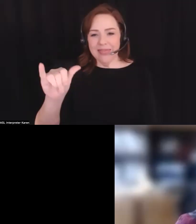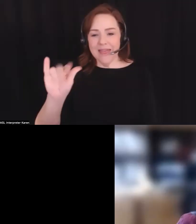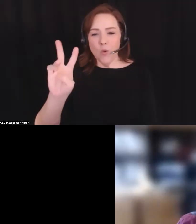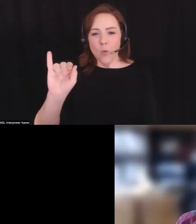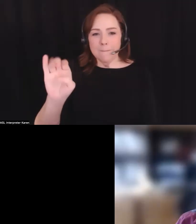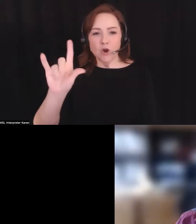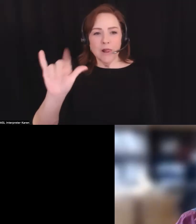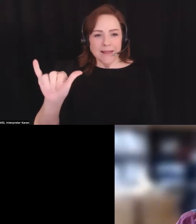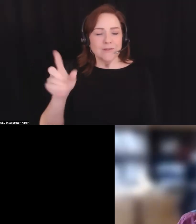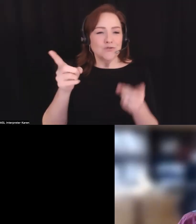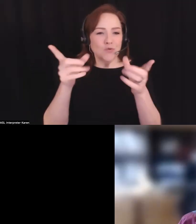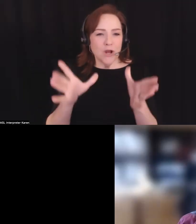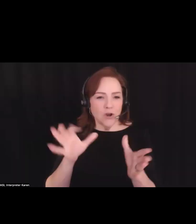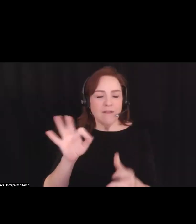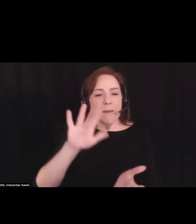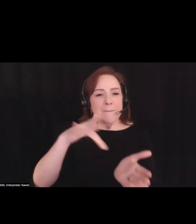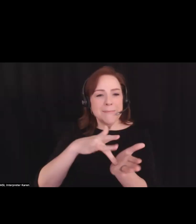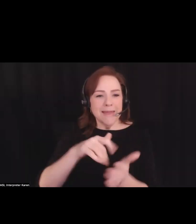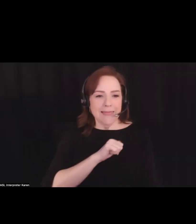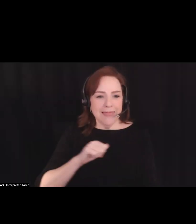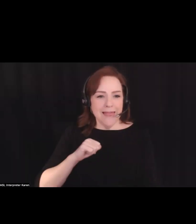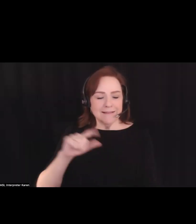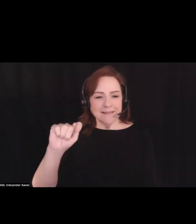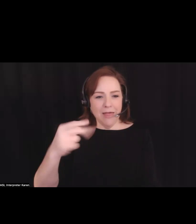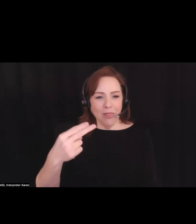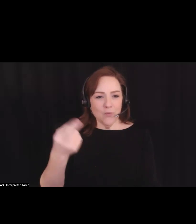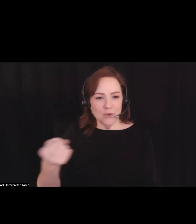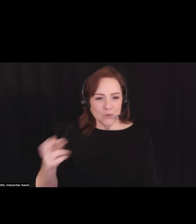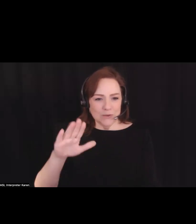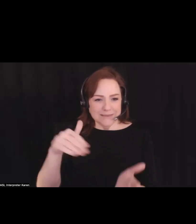Welcome and thank you for joining us as Aria mentioned I'm Kathy Wibberly, director of the